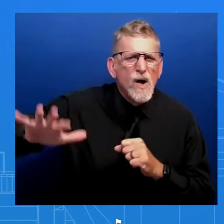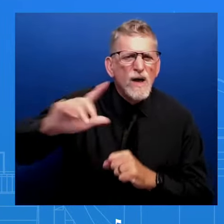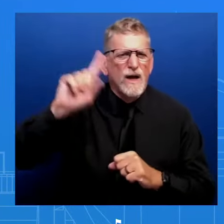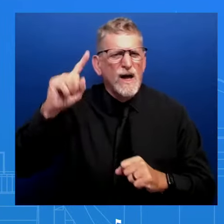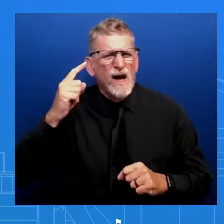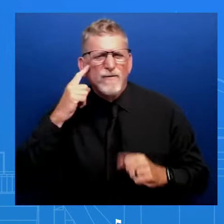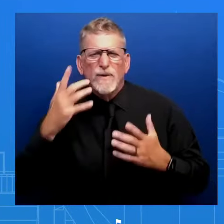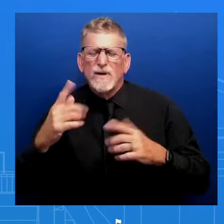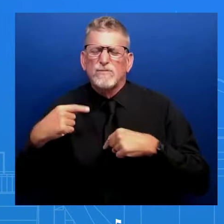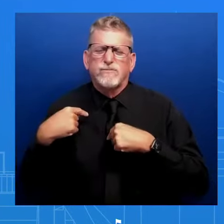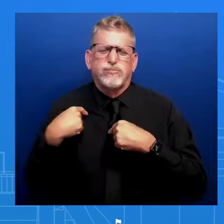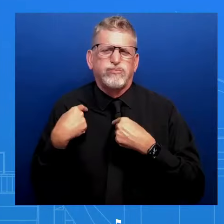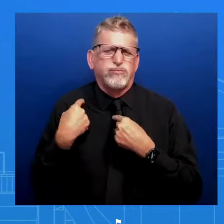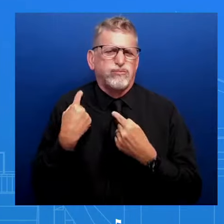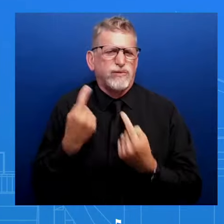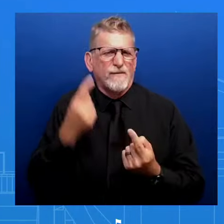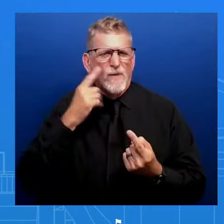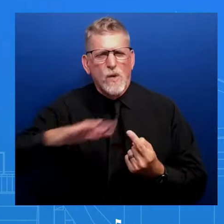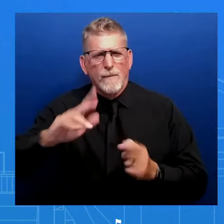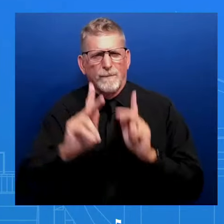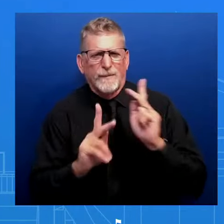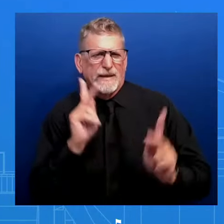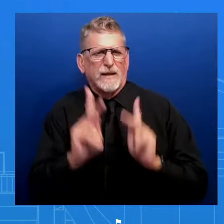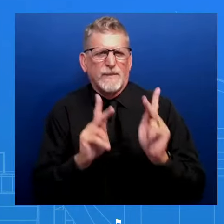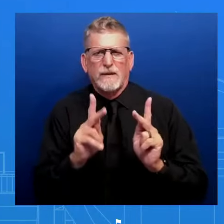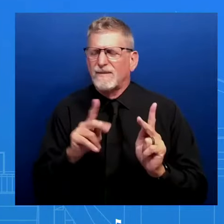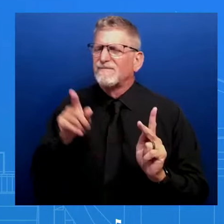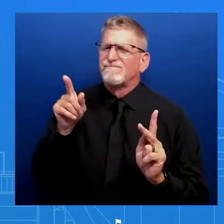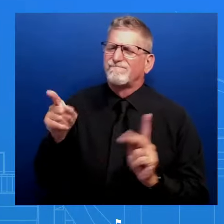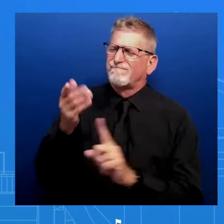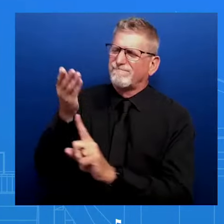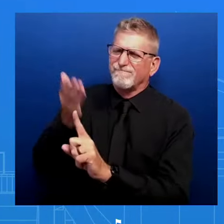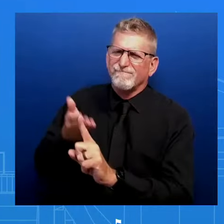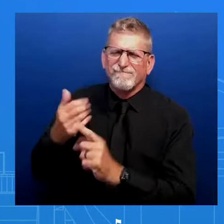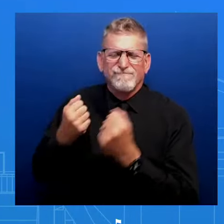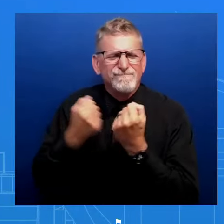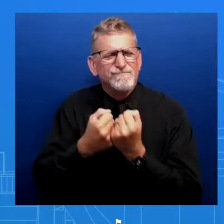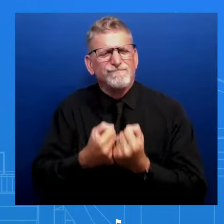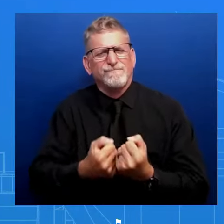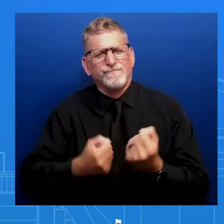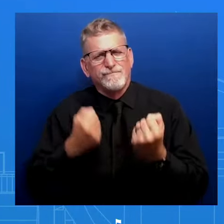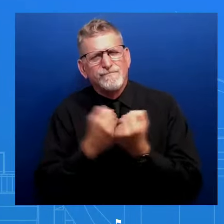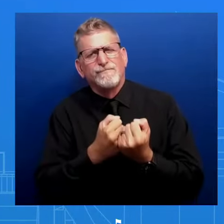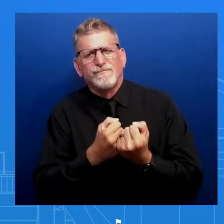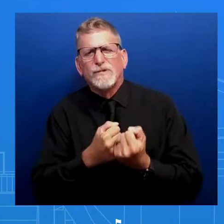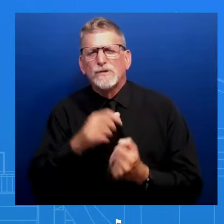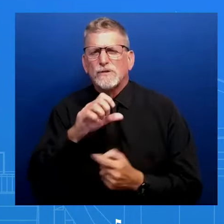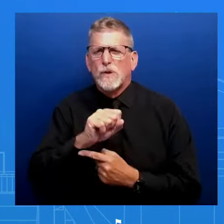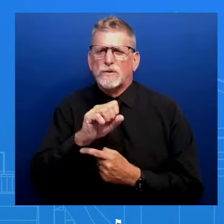and who has always been a strong proponent of strengthening Social Security. President Biden extends his gratitude